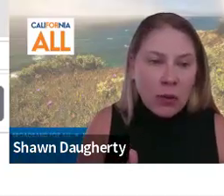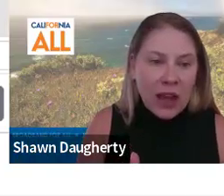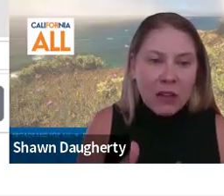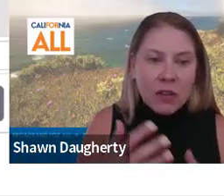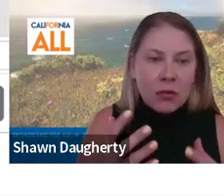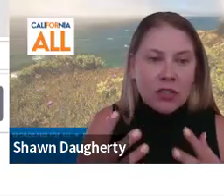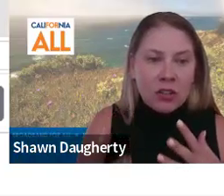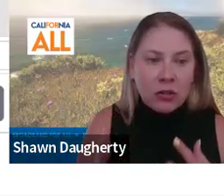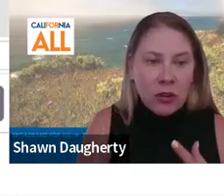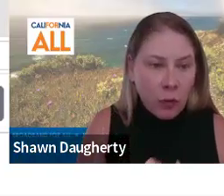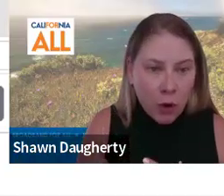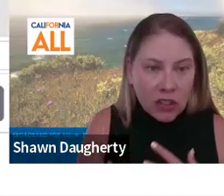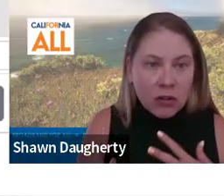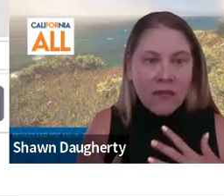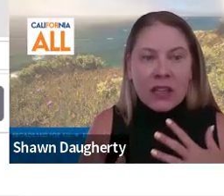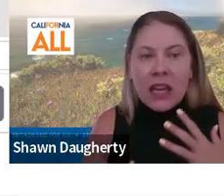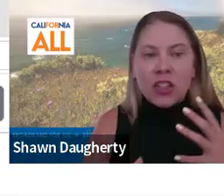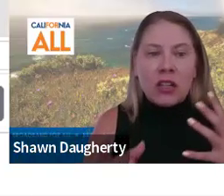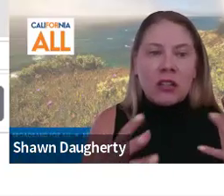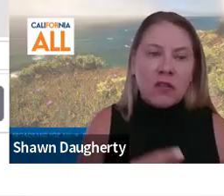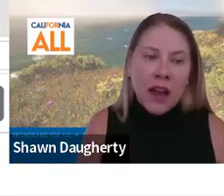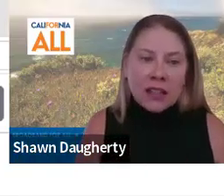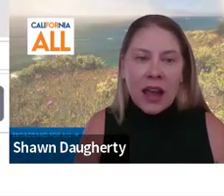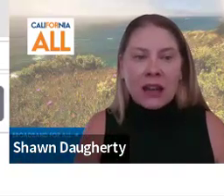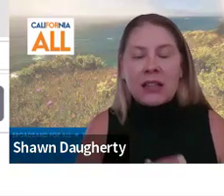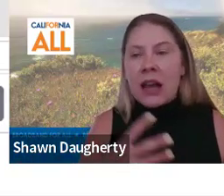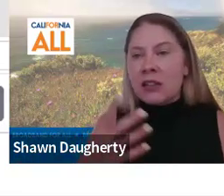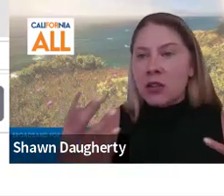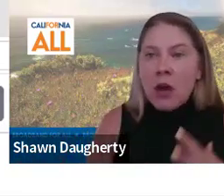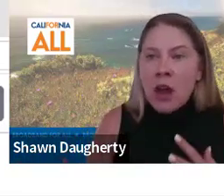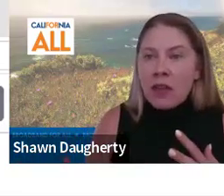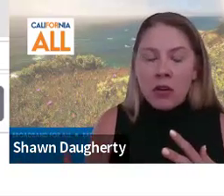down, we have, you know, digital, remote digital navigation, device access, you know,